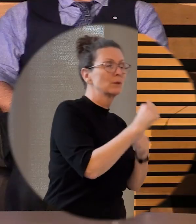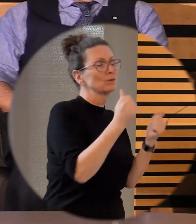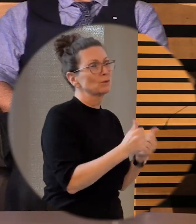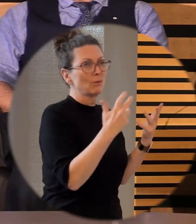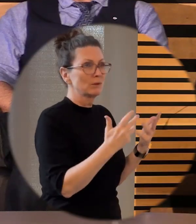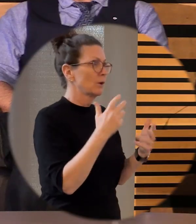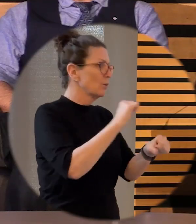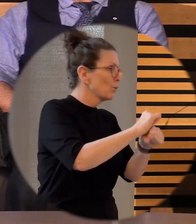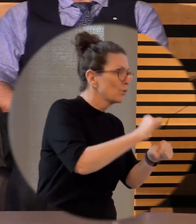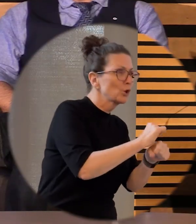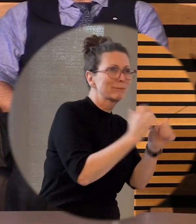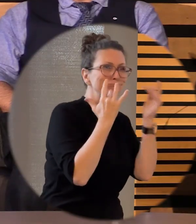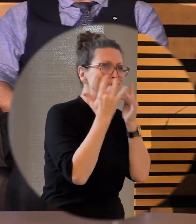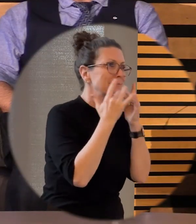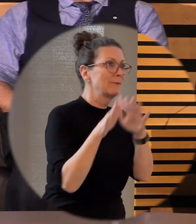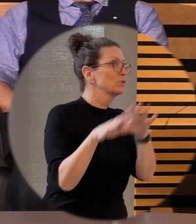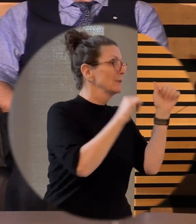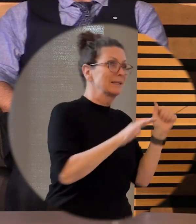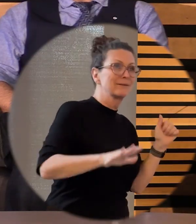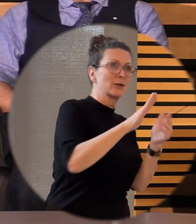has been here for a while. People are reluctant to leave their communities to look for other